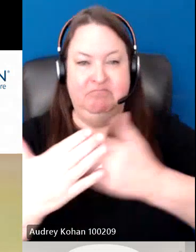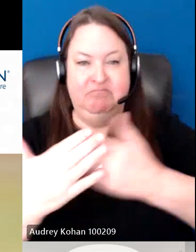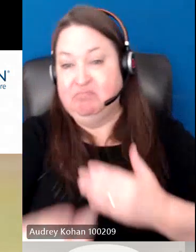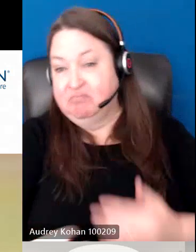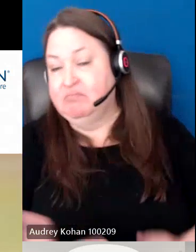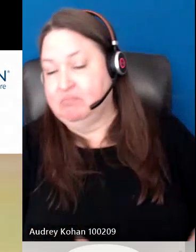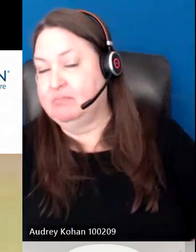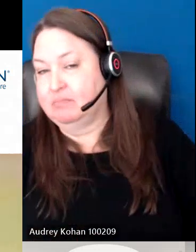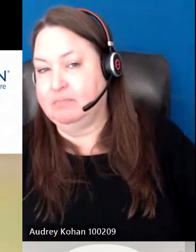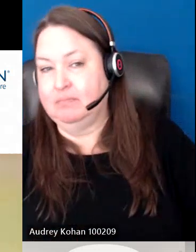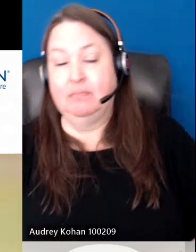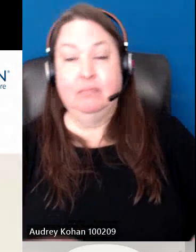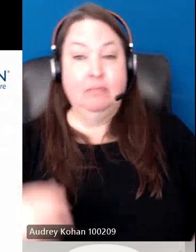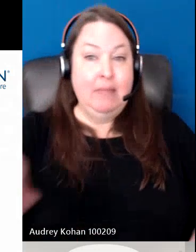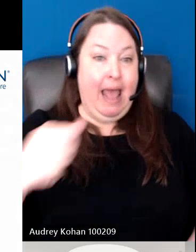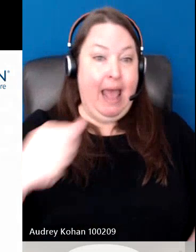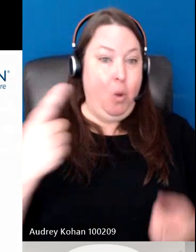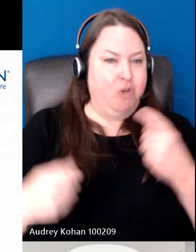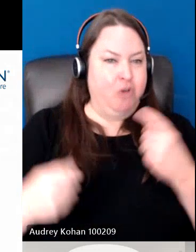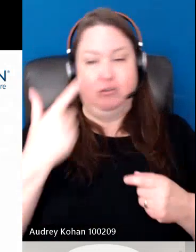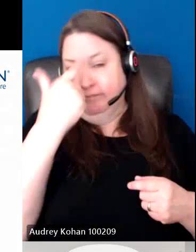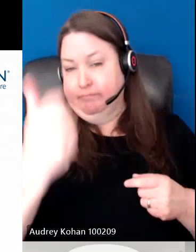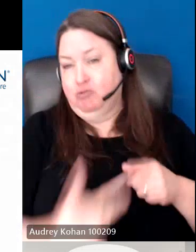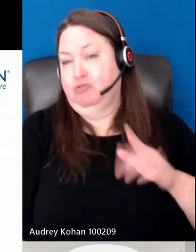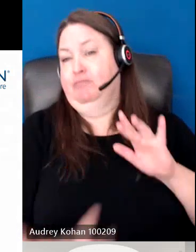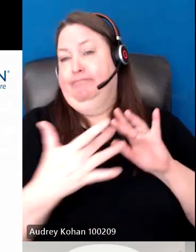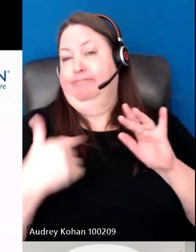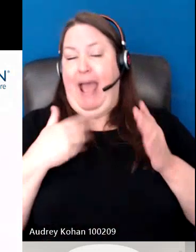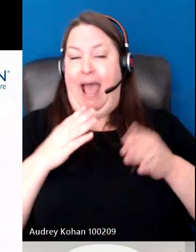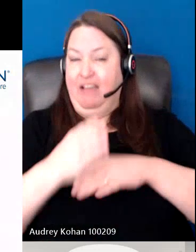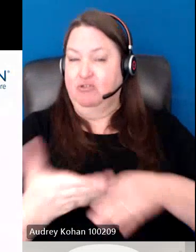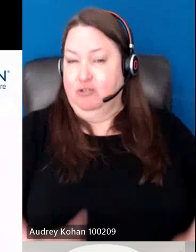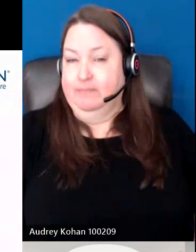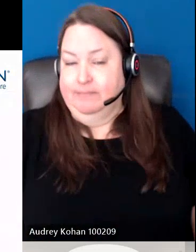so if anyone has any questions about that please feel free to reach out to me afterwards um so uh